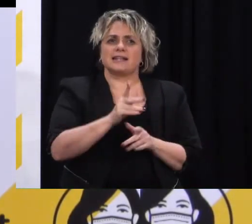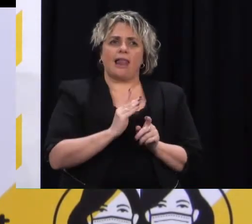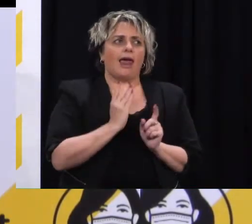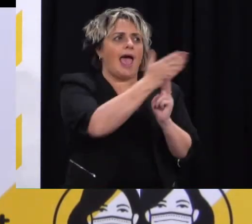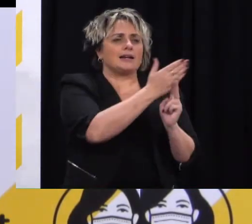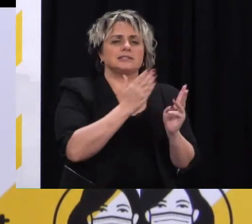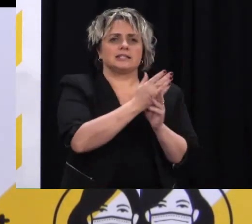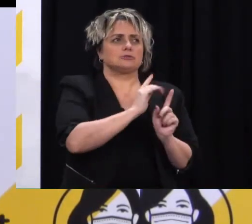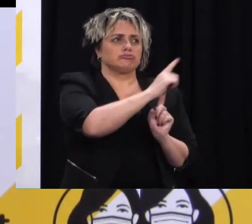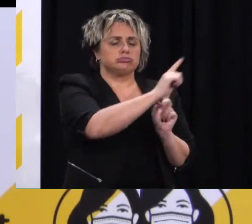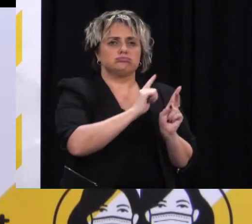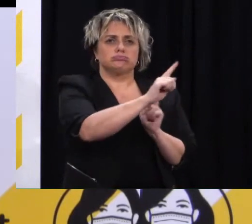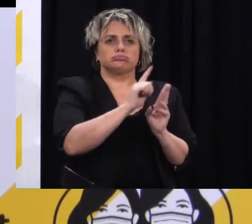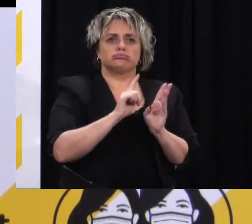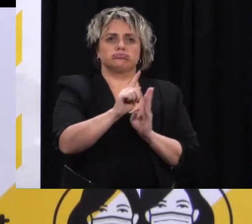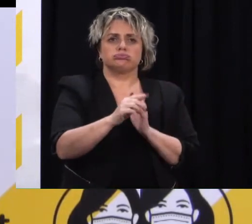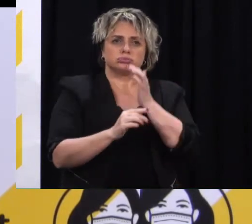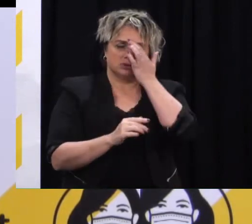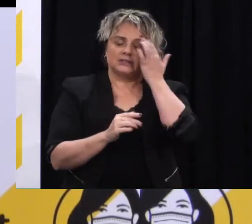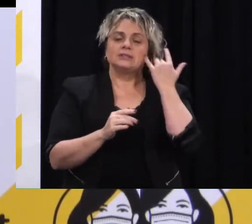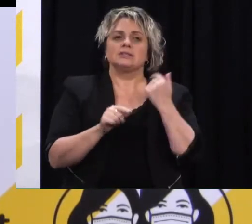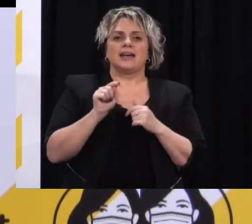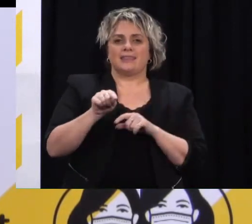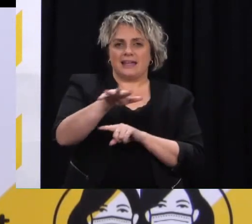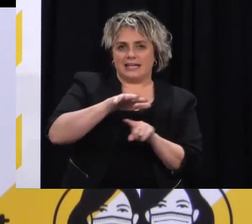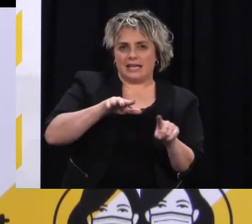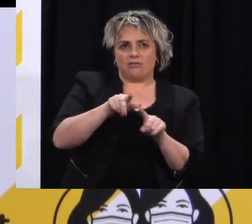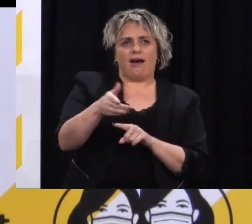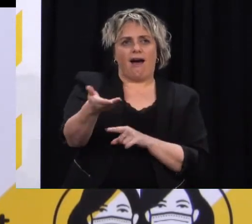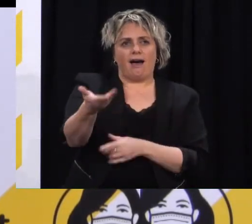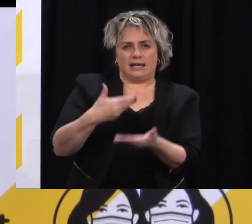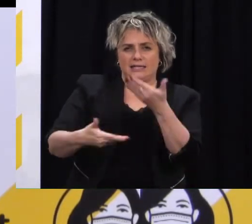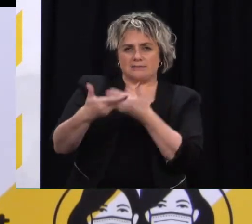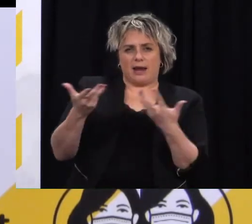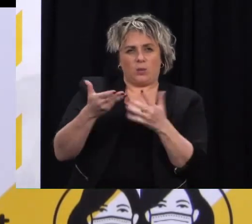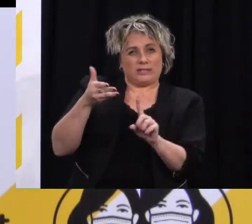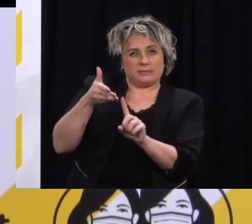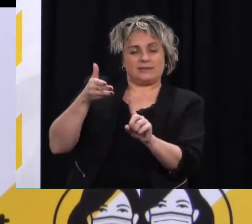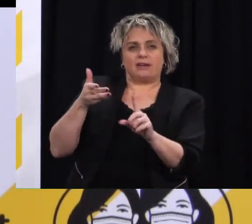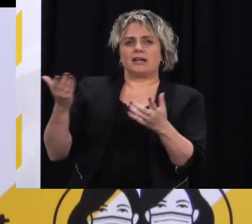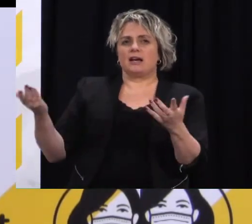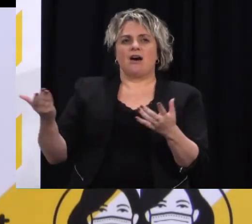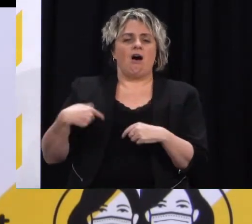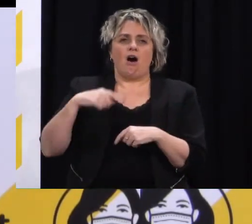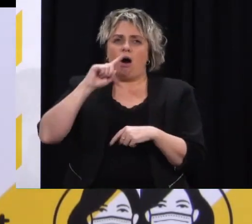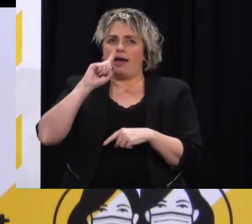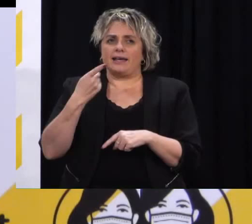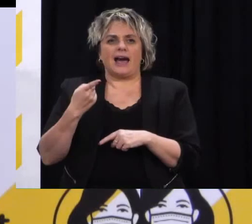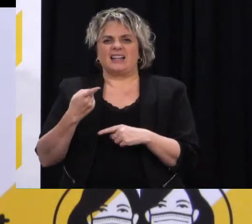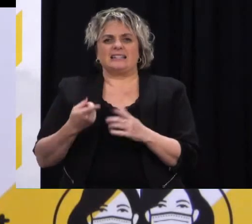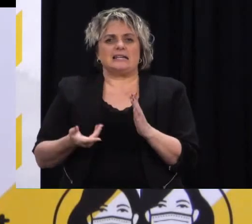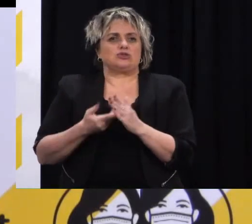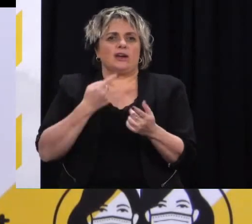they're better all being within a level 4 so that they can more